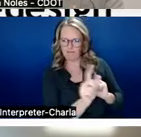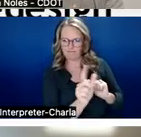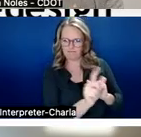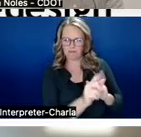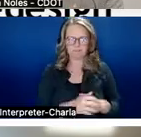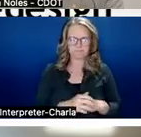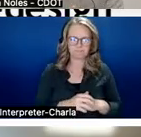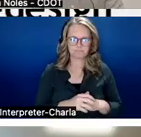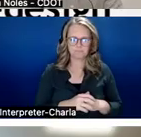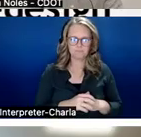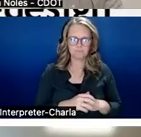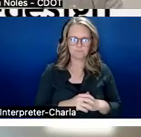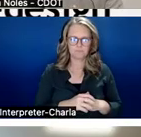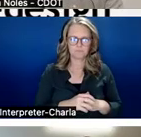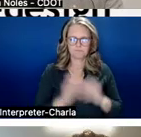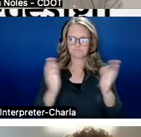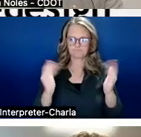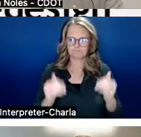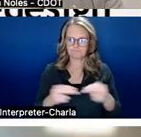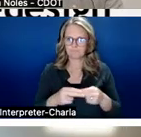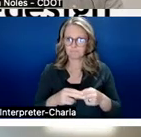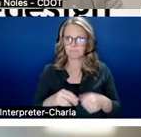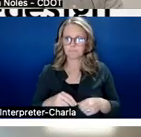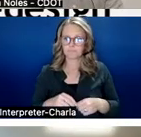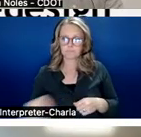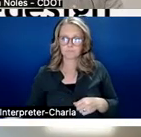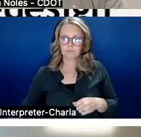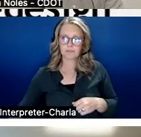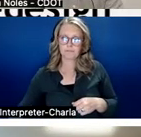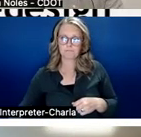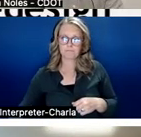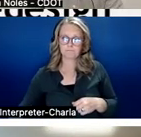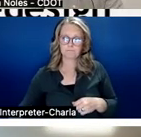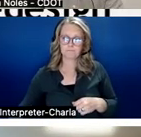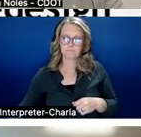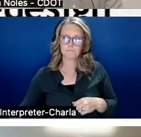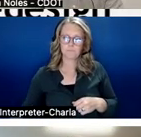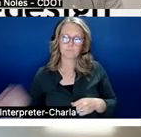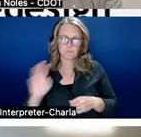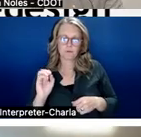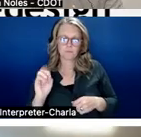Next slide. We do have a couple of questions on speeding. We can address those here